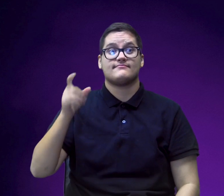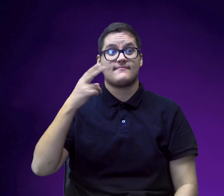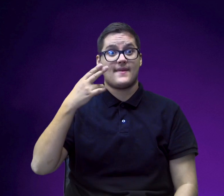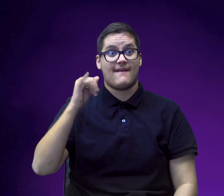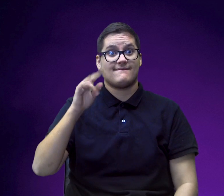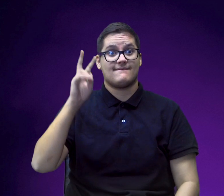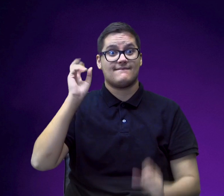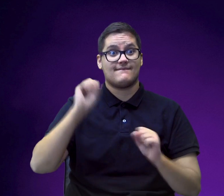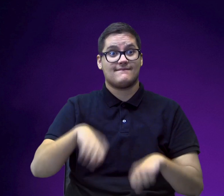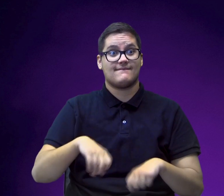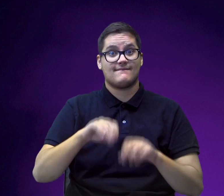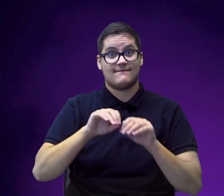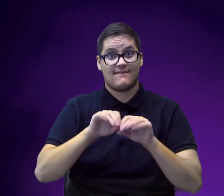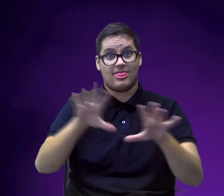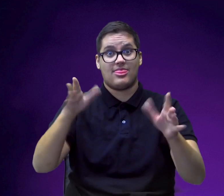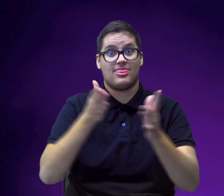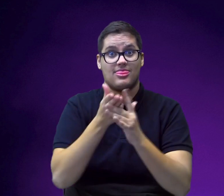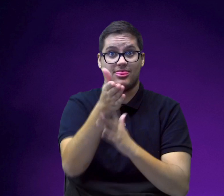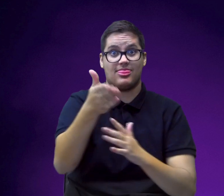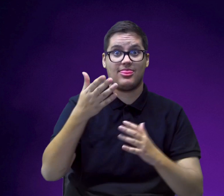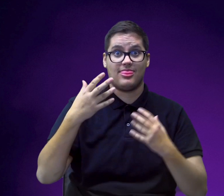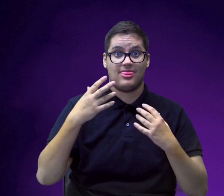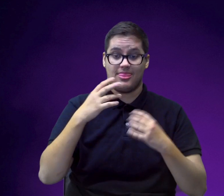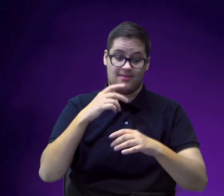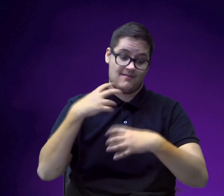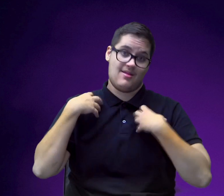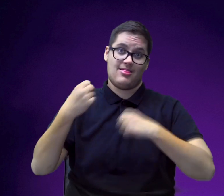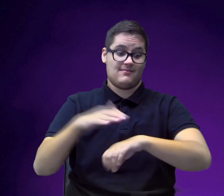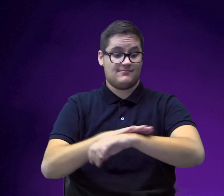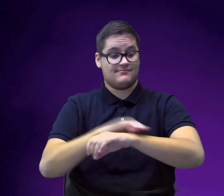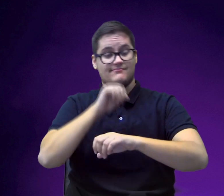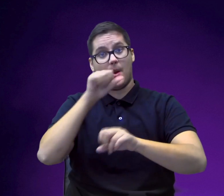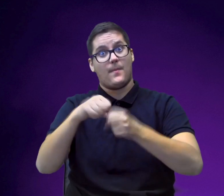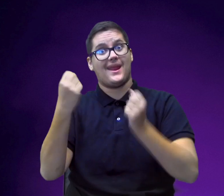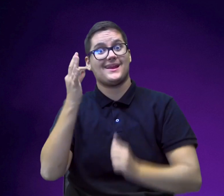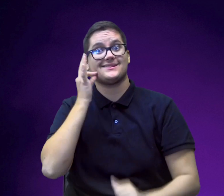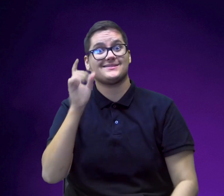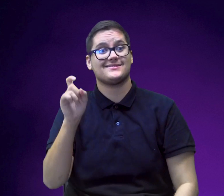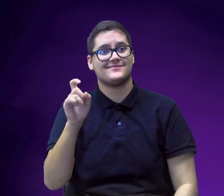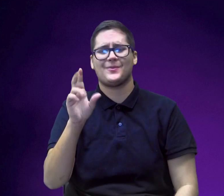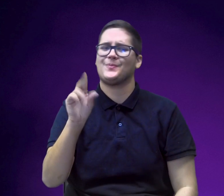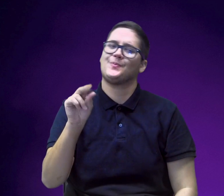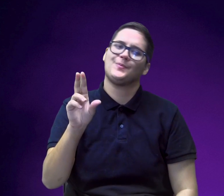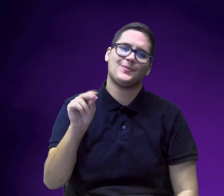Can HIV pass through healthy, unbroken skin? No.